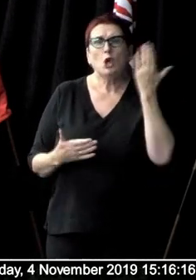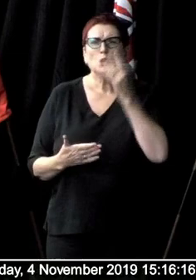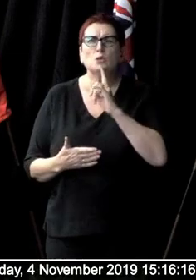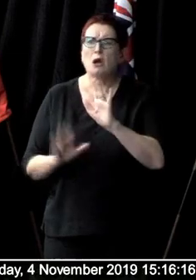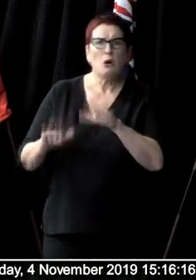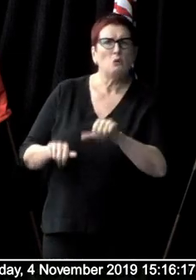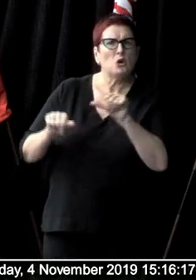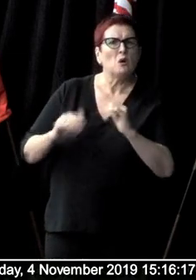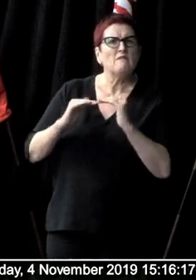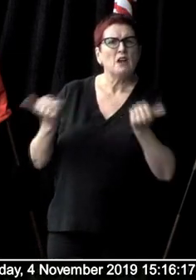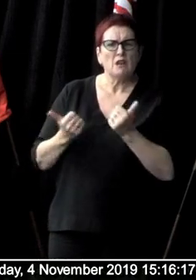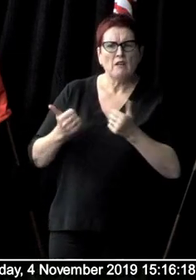student behaviour?